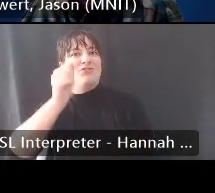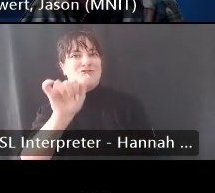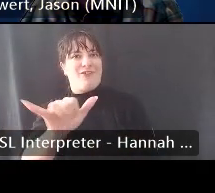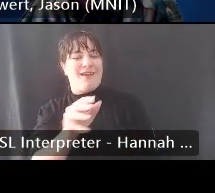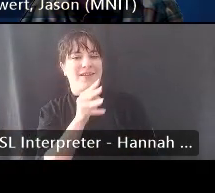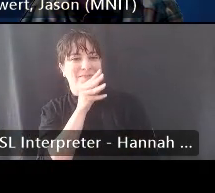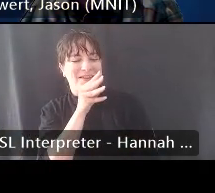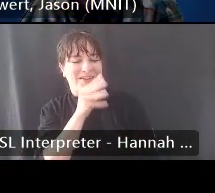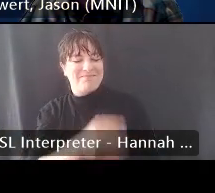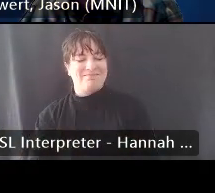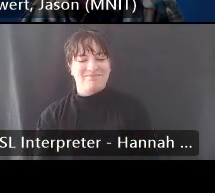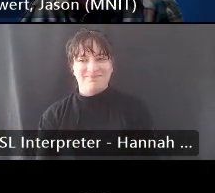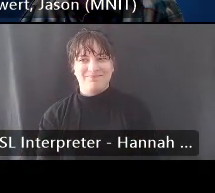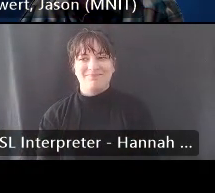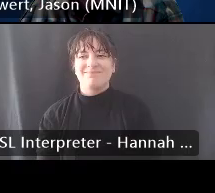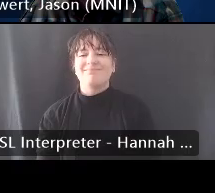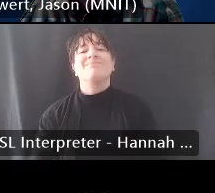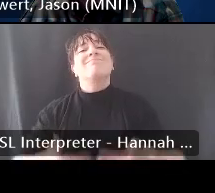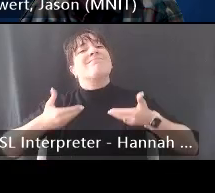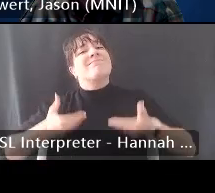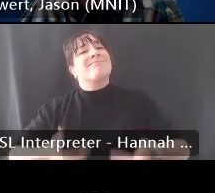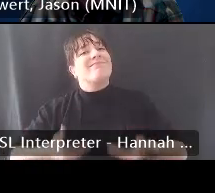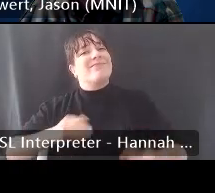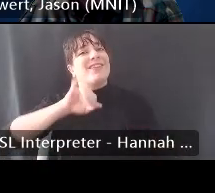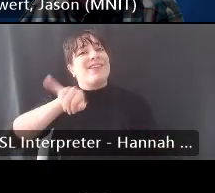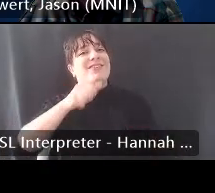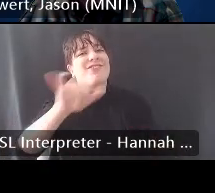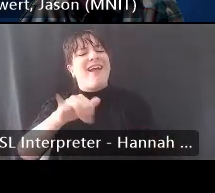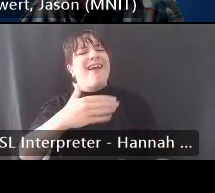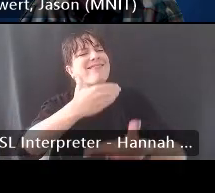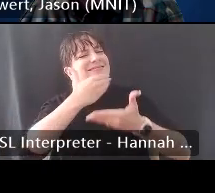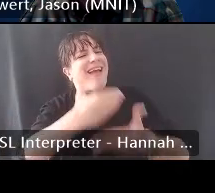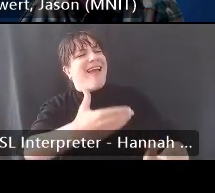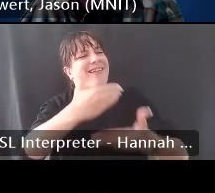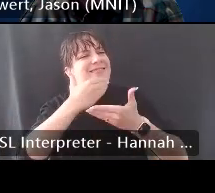Thank you so much for that wonderful presentation. We have a lot of questions.